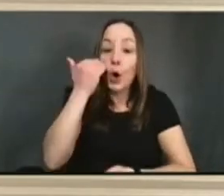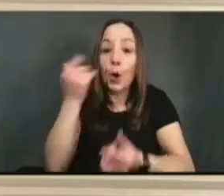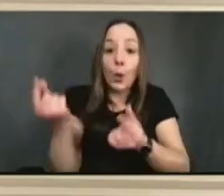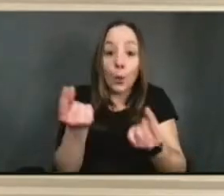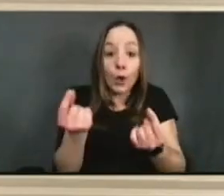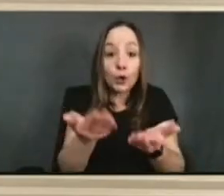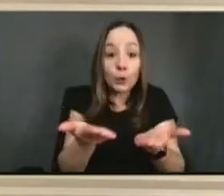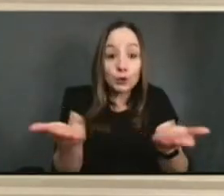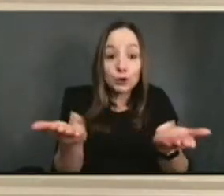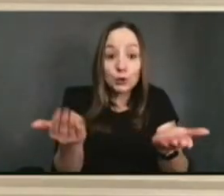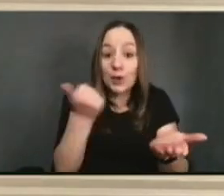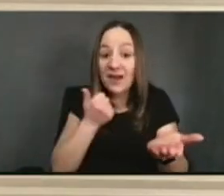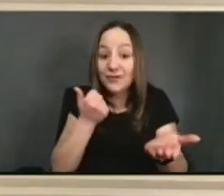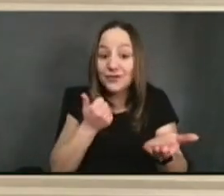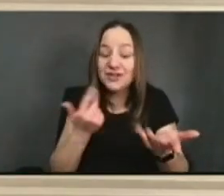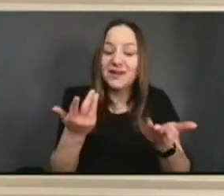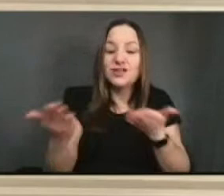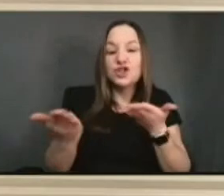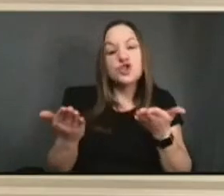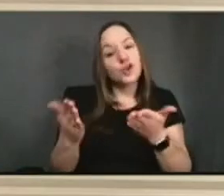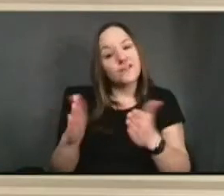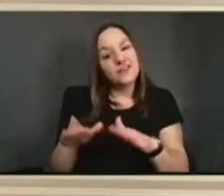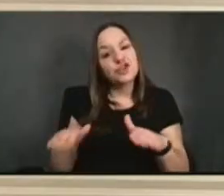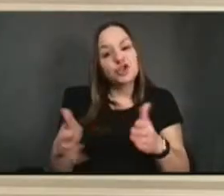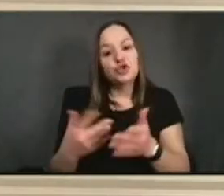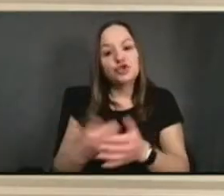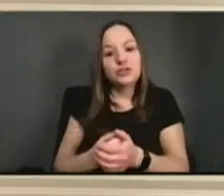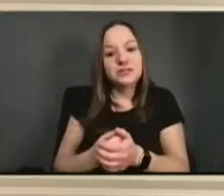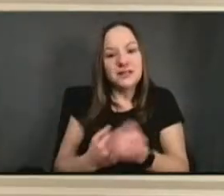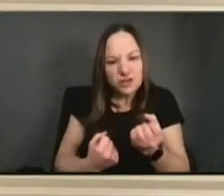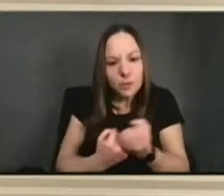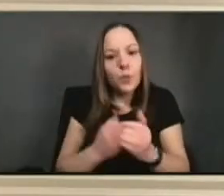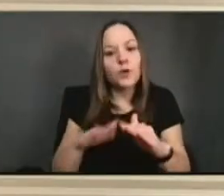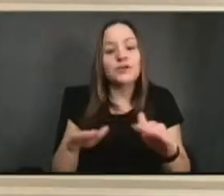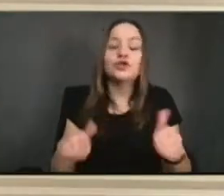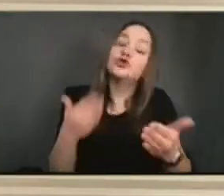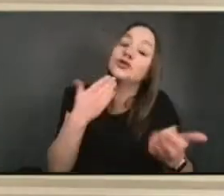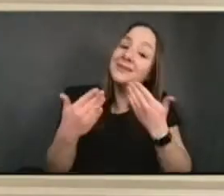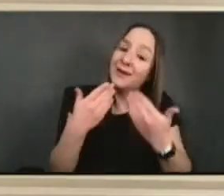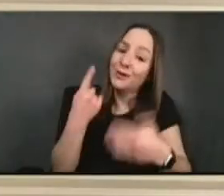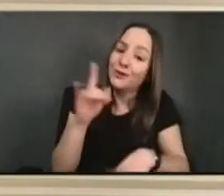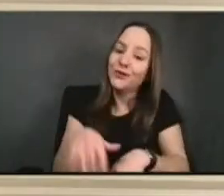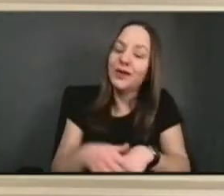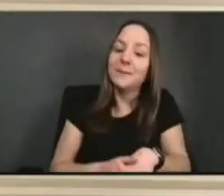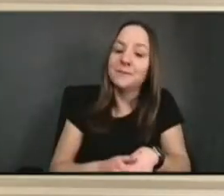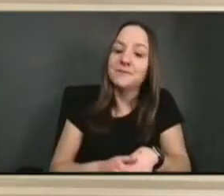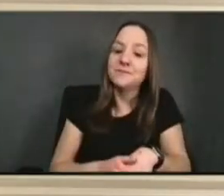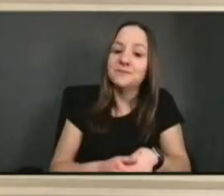and every one of you do each and every day. And serving our